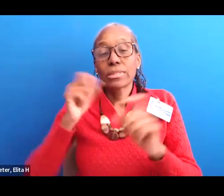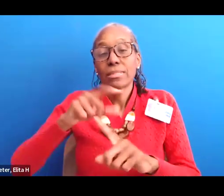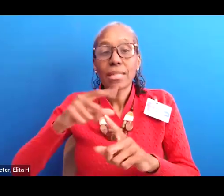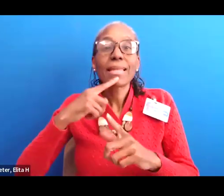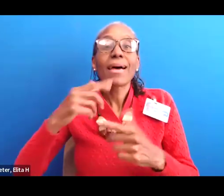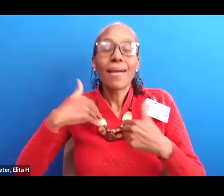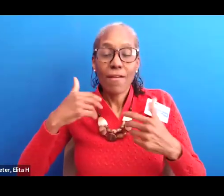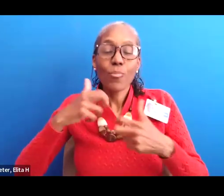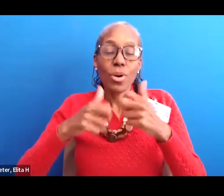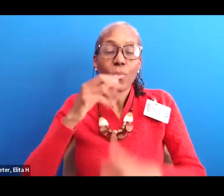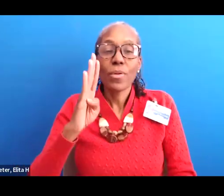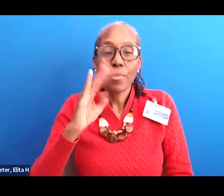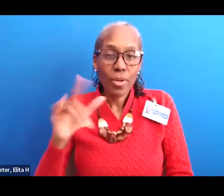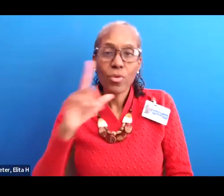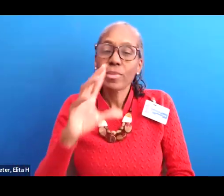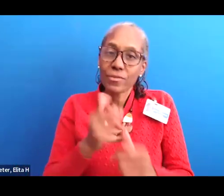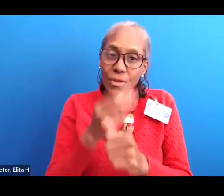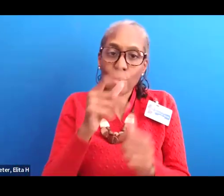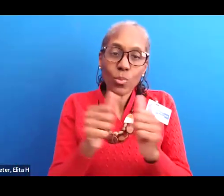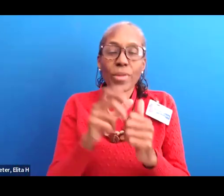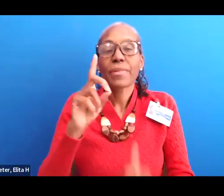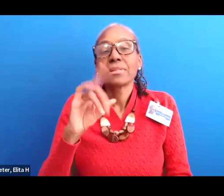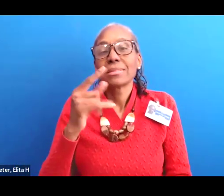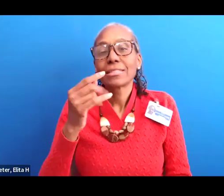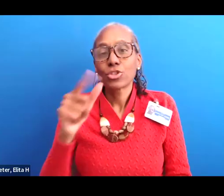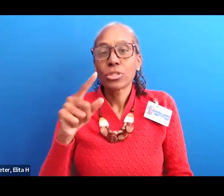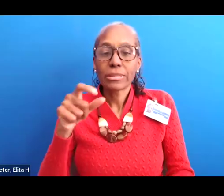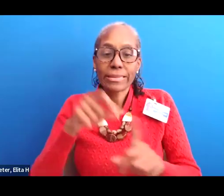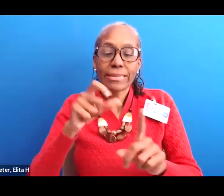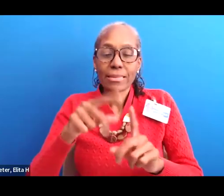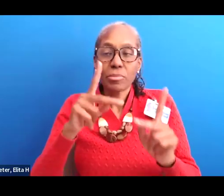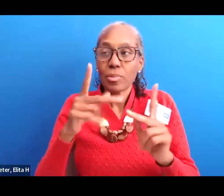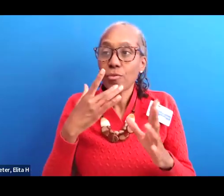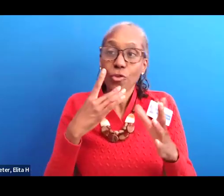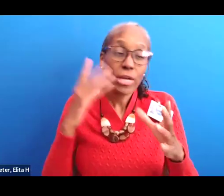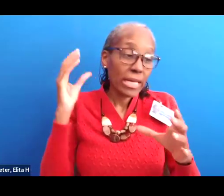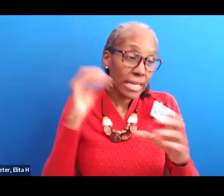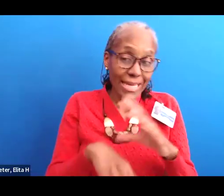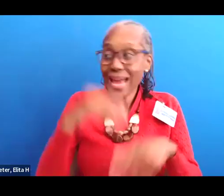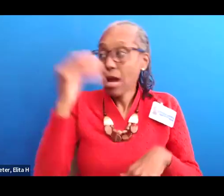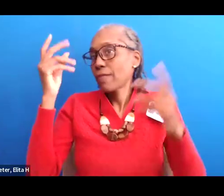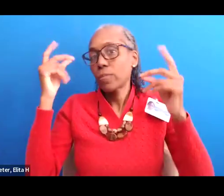You have to follow up with the digital stimulation. Again, people want to get in and get out real fast, and